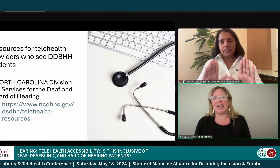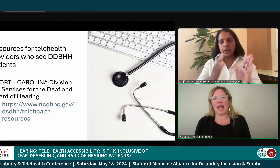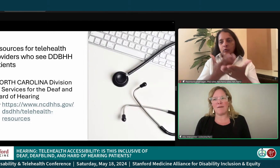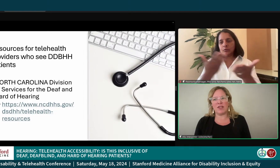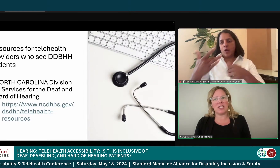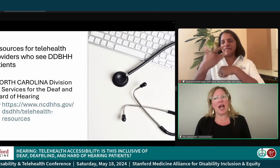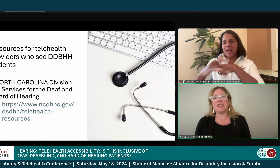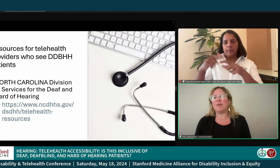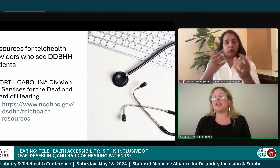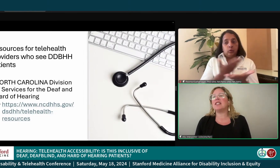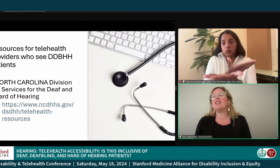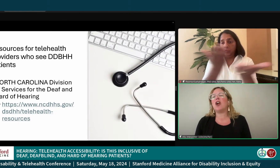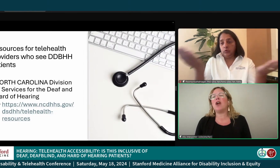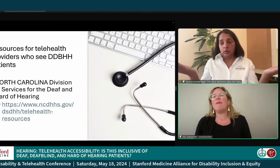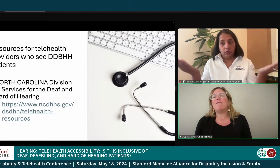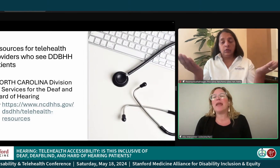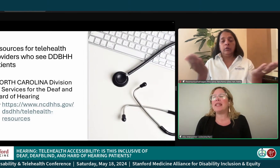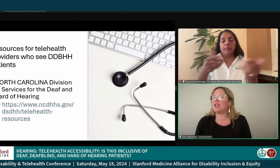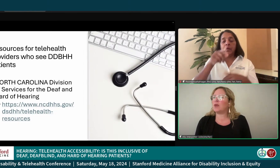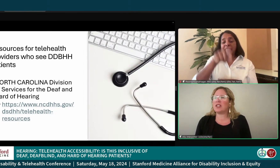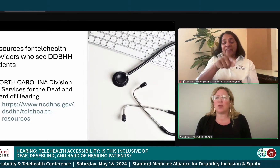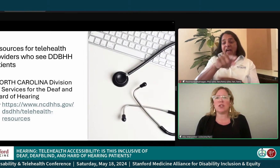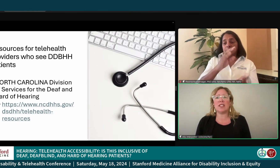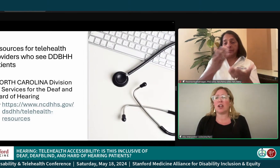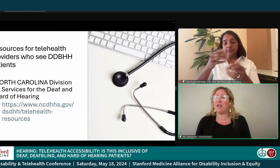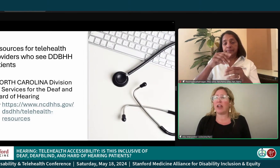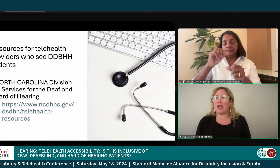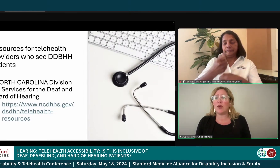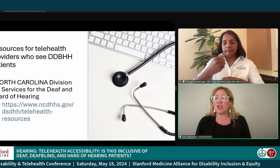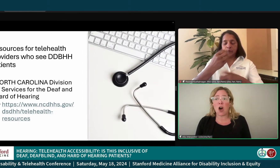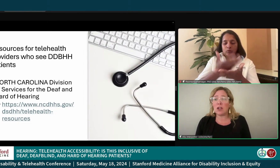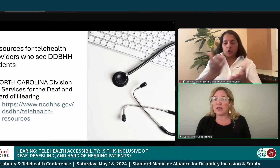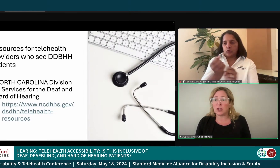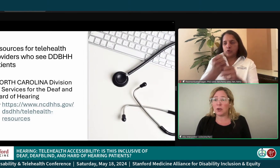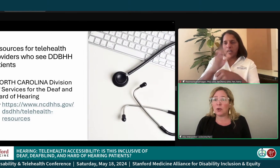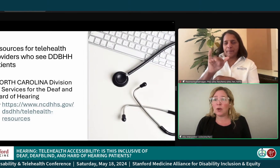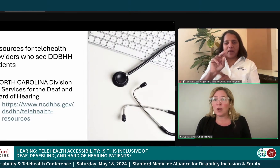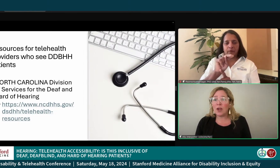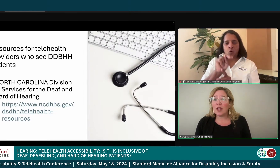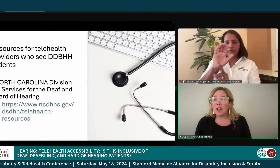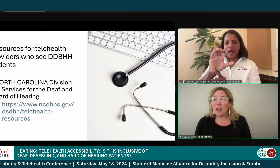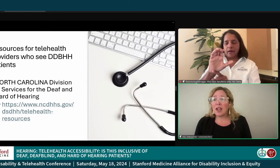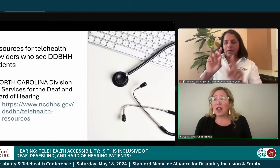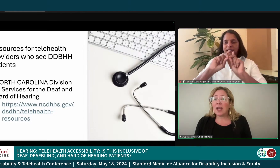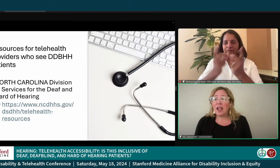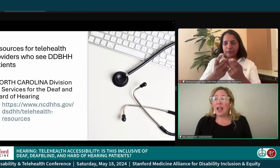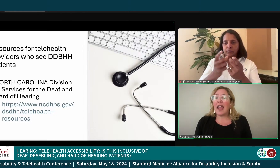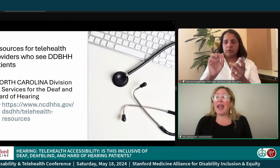and emphasize because these are amazing resources that are available to all of you.